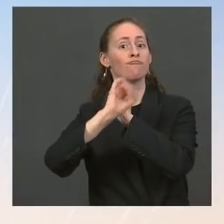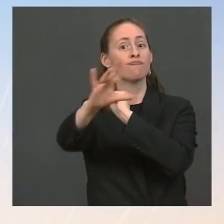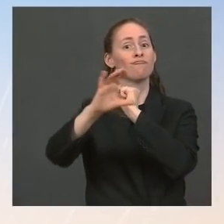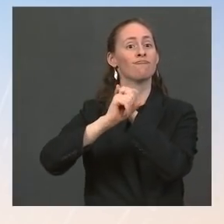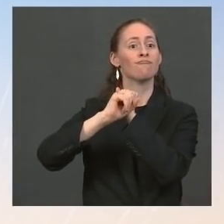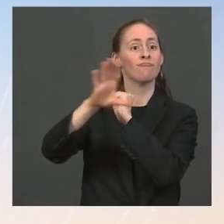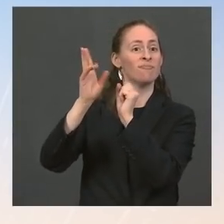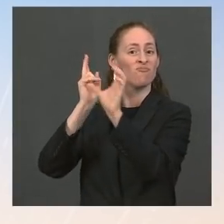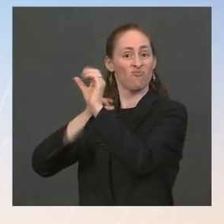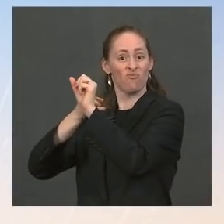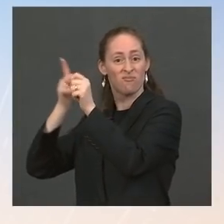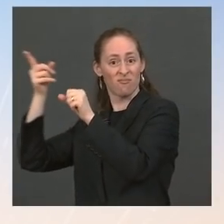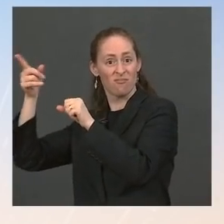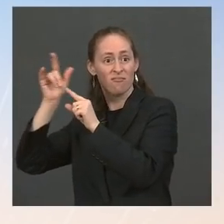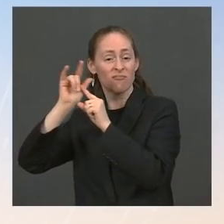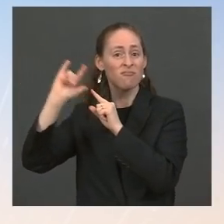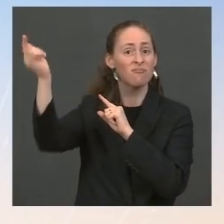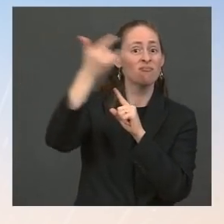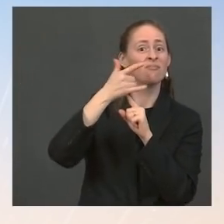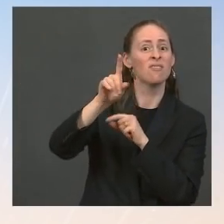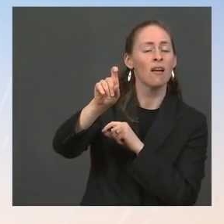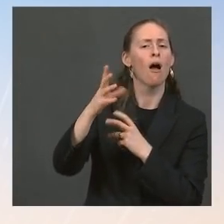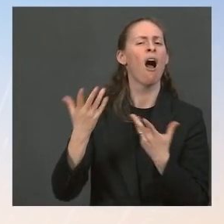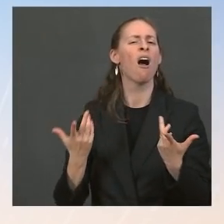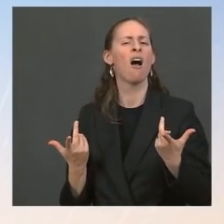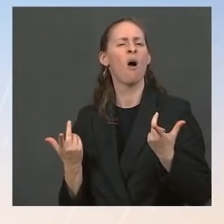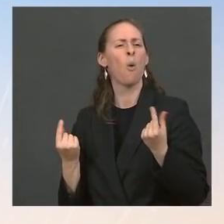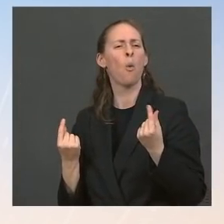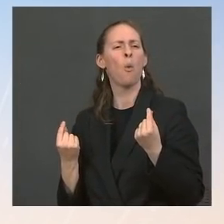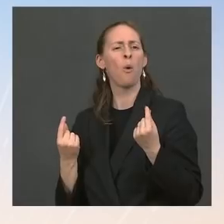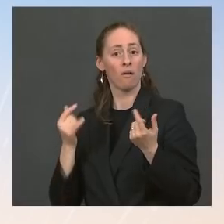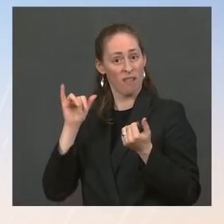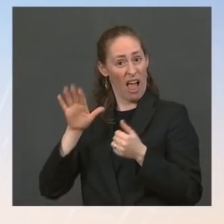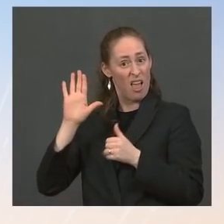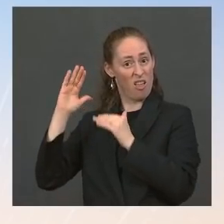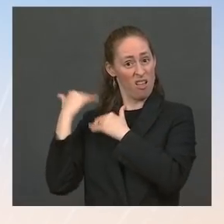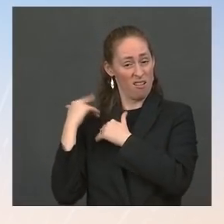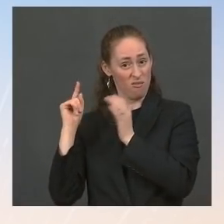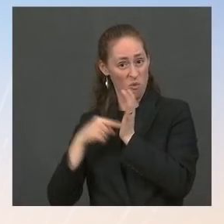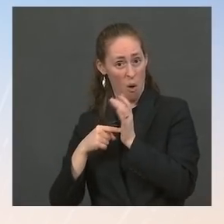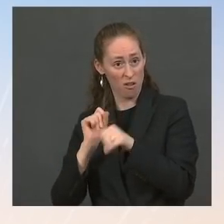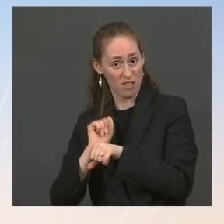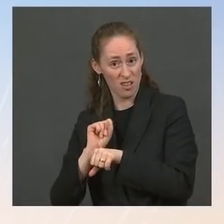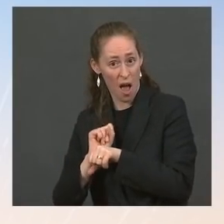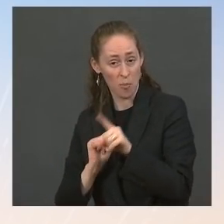are going to be doing? Is that part of his role? Ms. Psaki: We'll see. You know, I think he will be traveling,